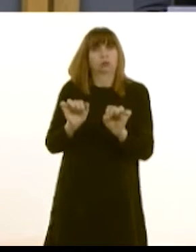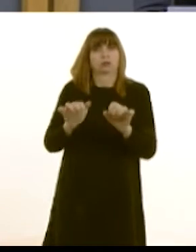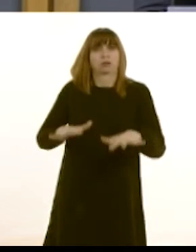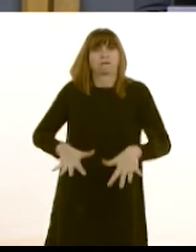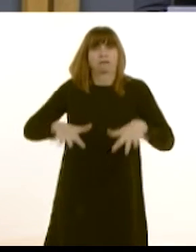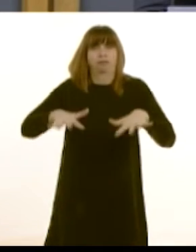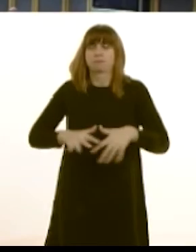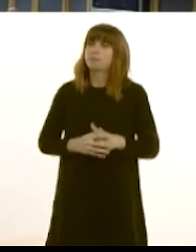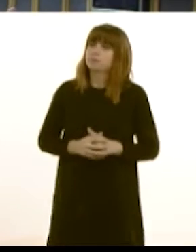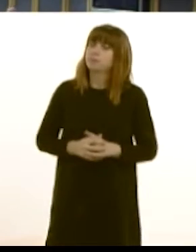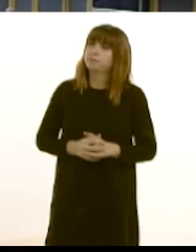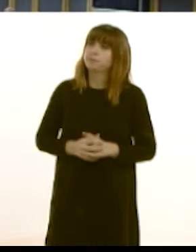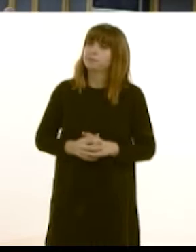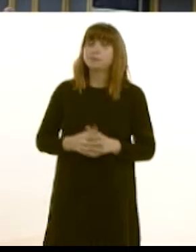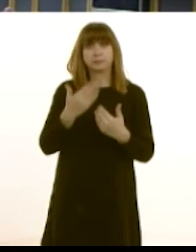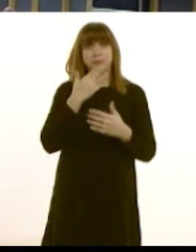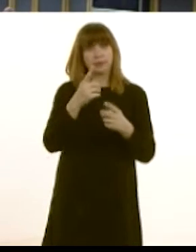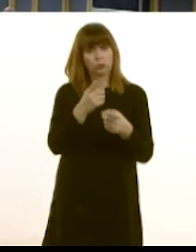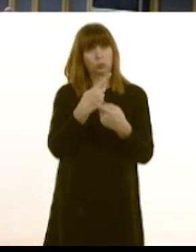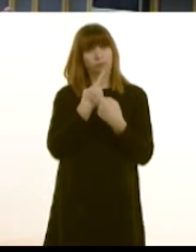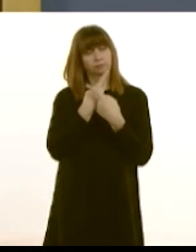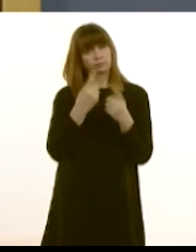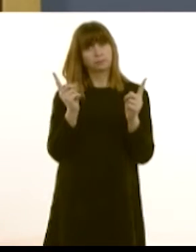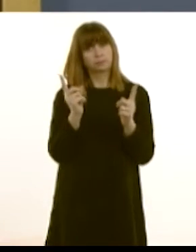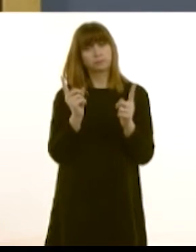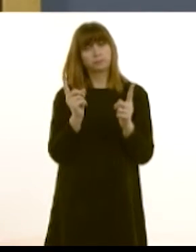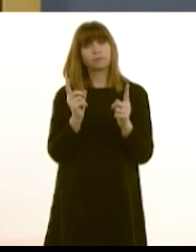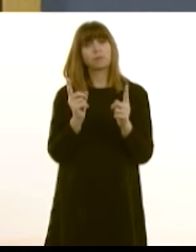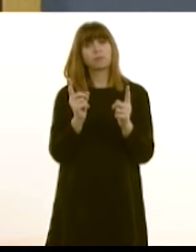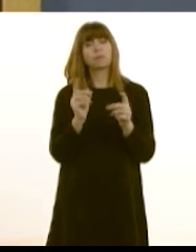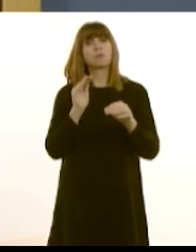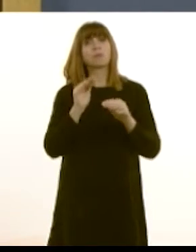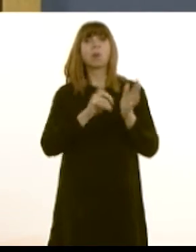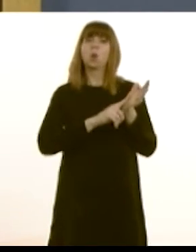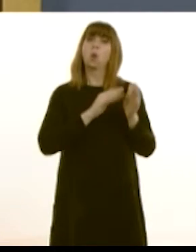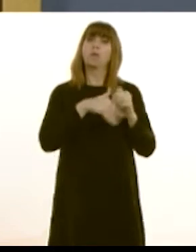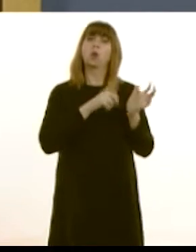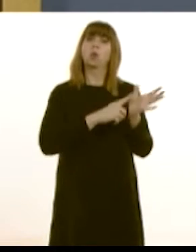A wnaiff y Prif Weinidog ddatganiad am weithdrefnau ar gyfer trosglwyddo asedau gan awdurdodau lleol?